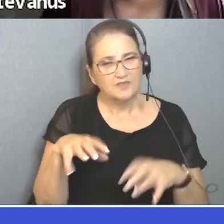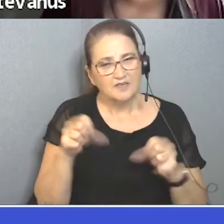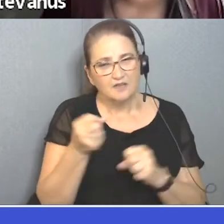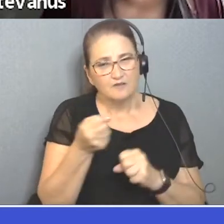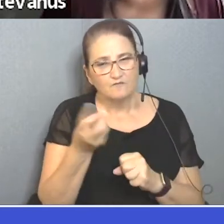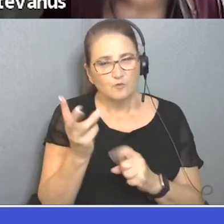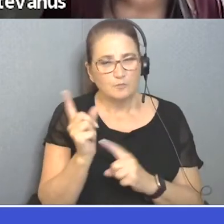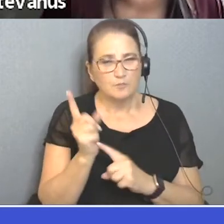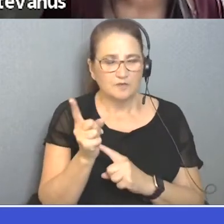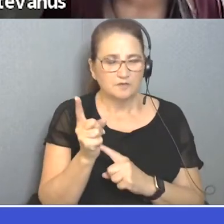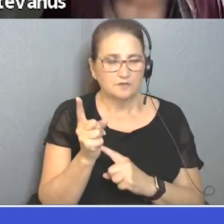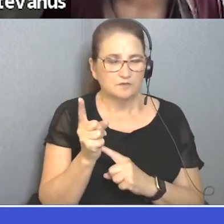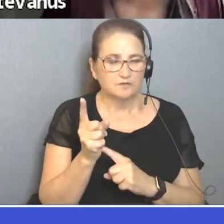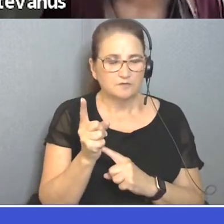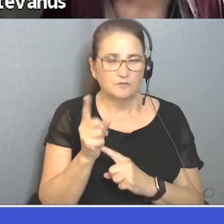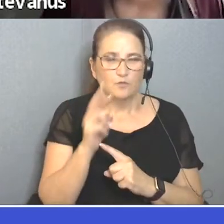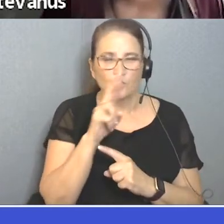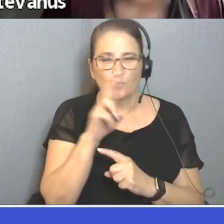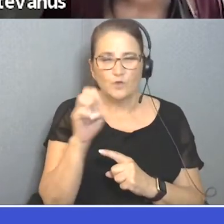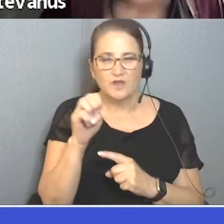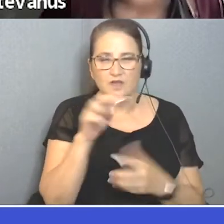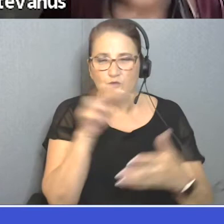surprises you? Just take a few minutes, reread